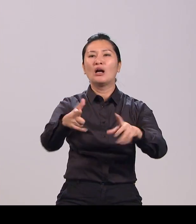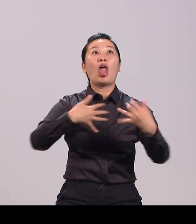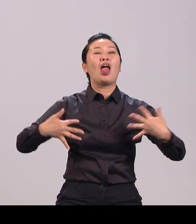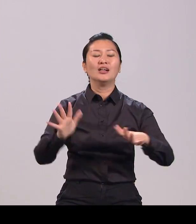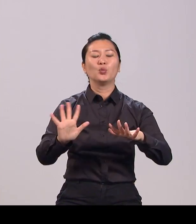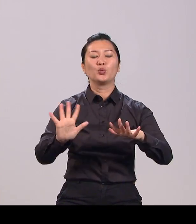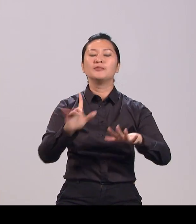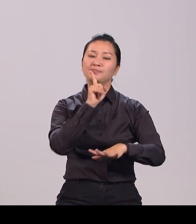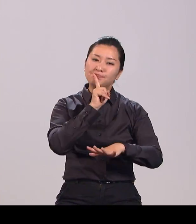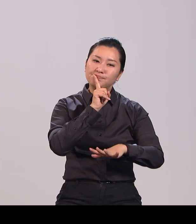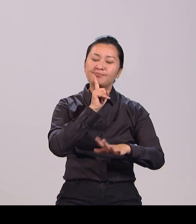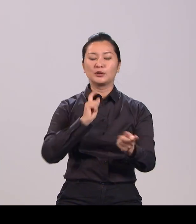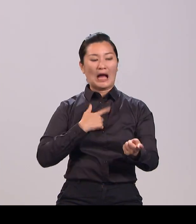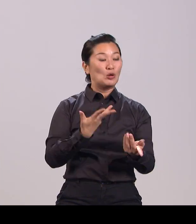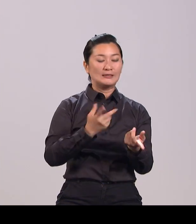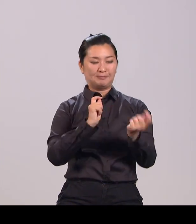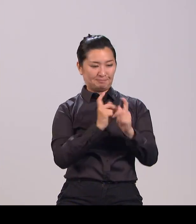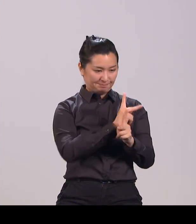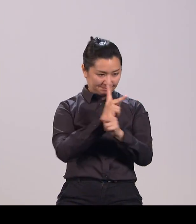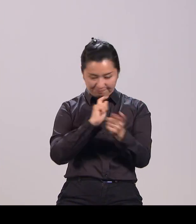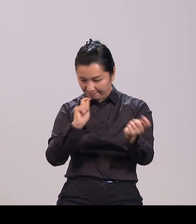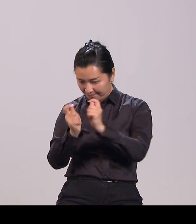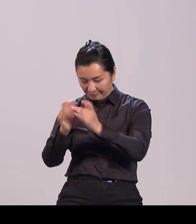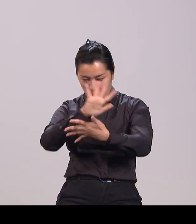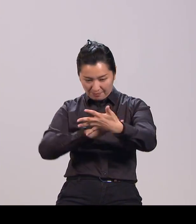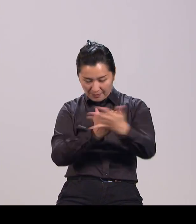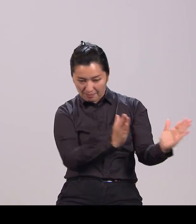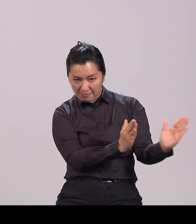So, the next time you see a patrol in the city, or some extra security in some areas,